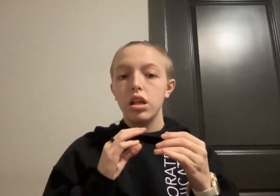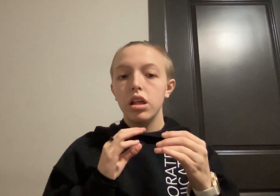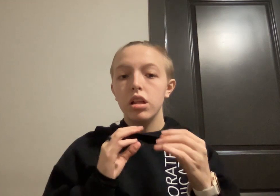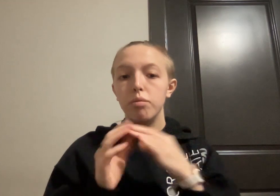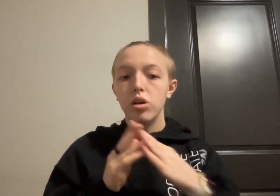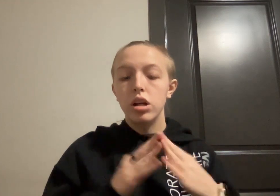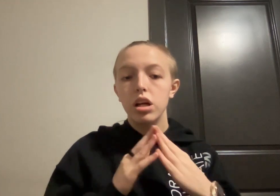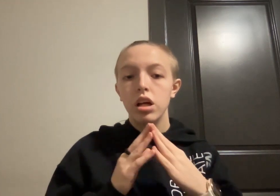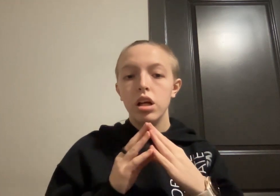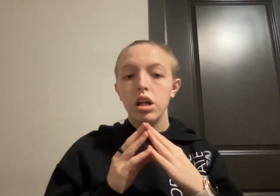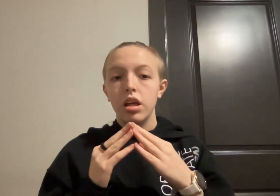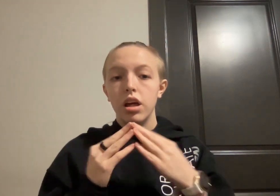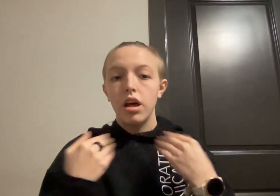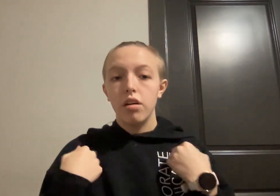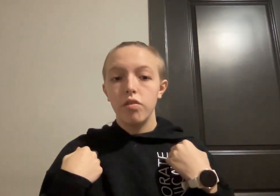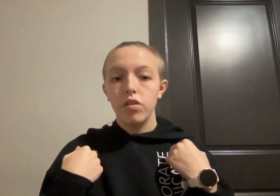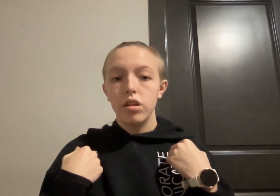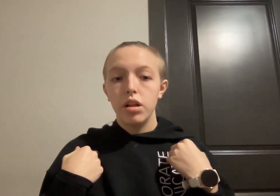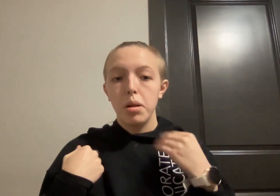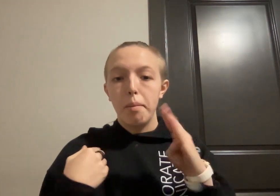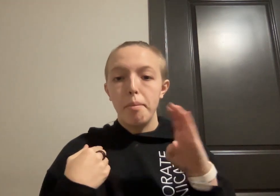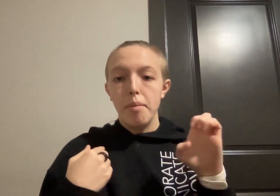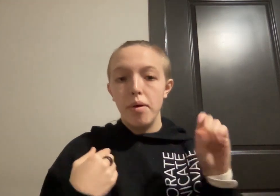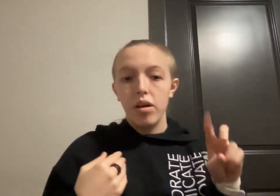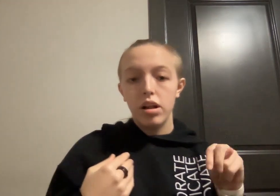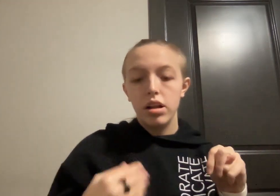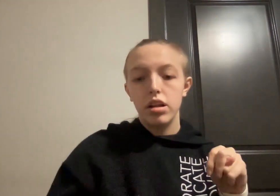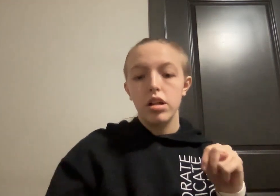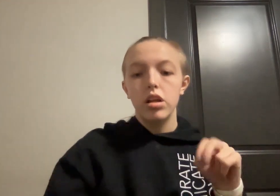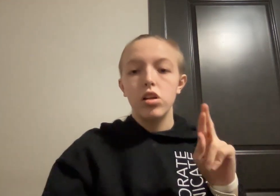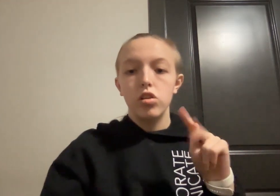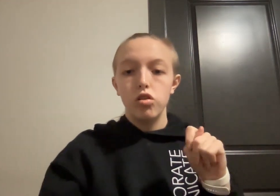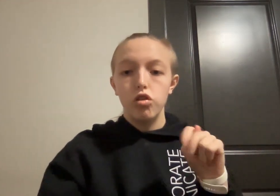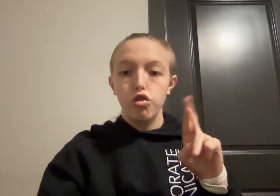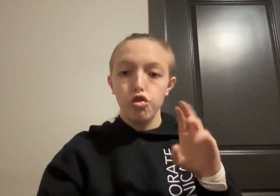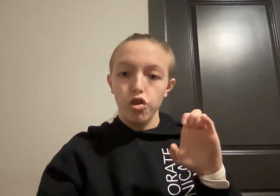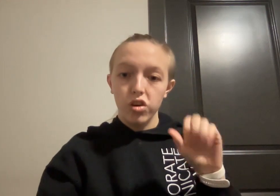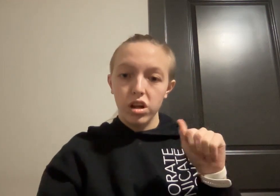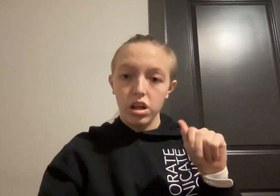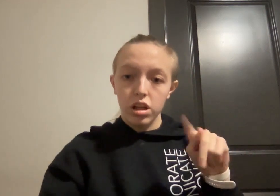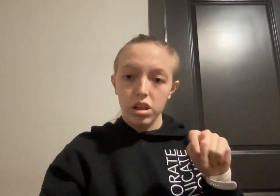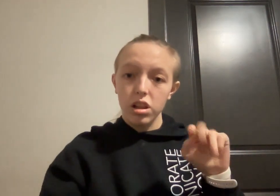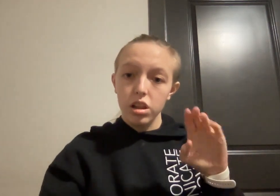have been treated. There are no